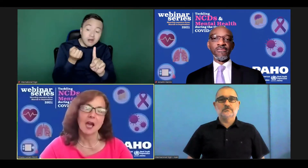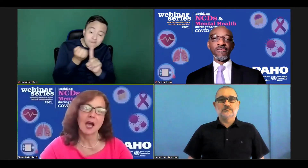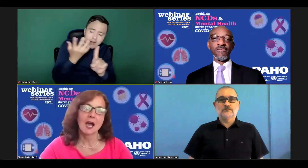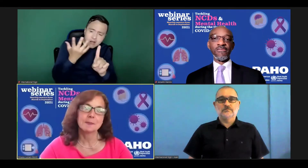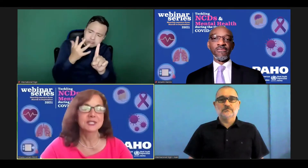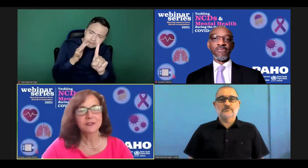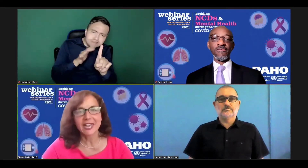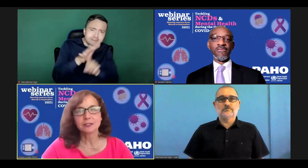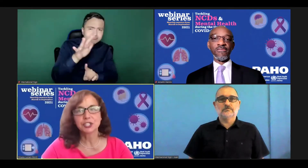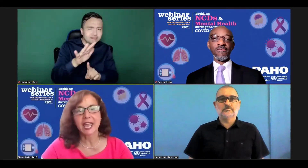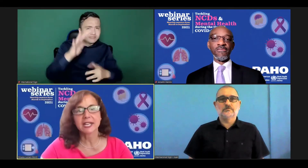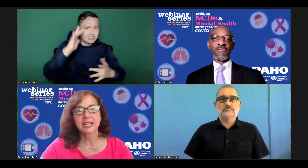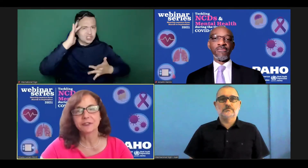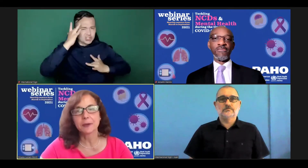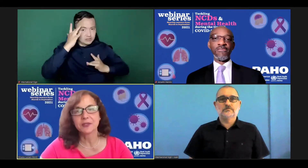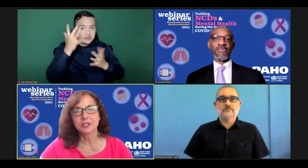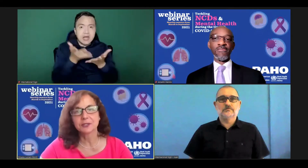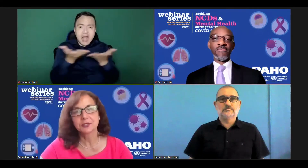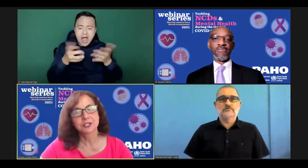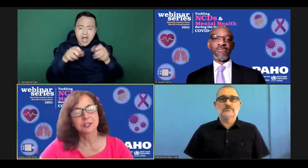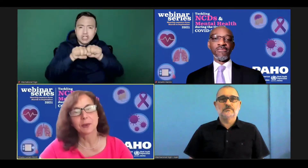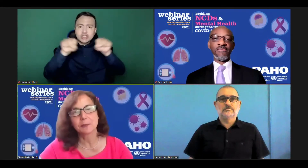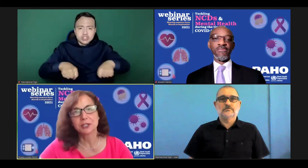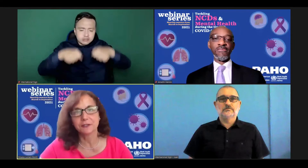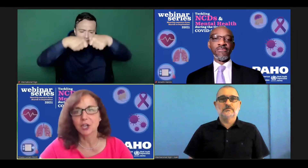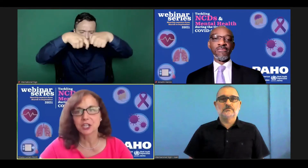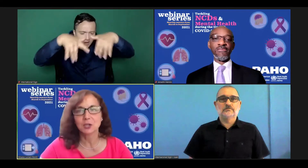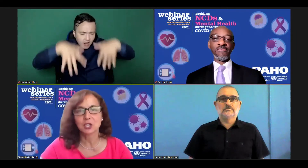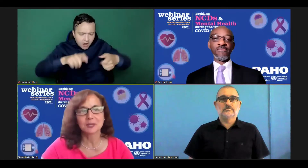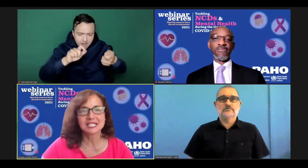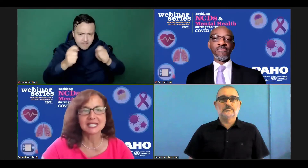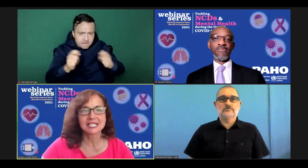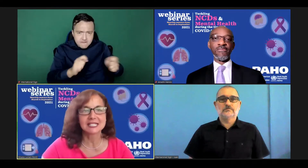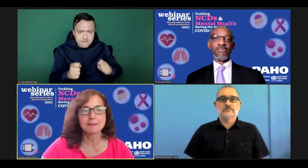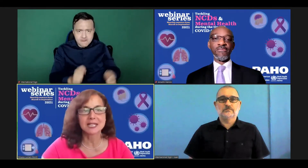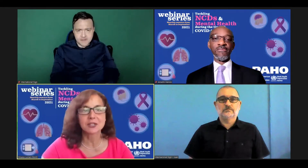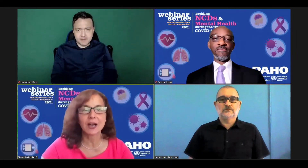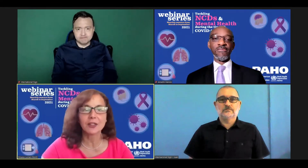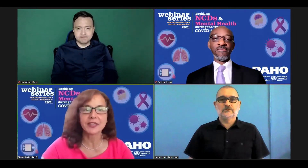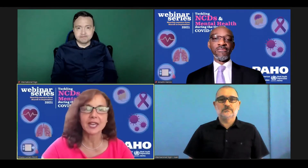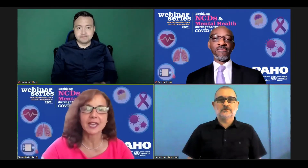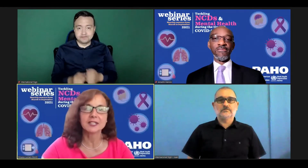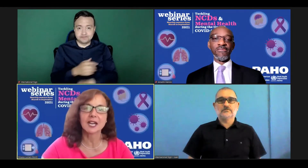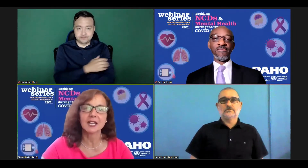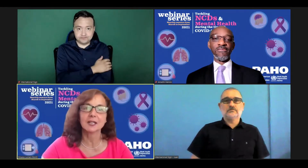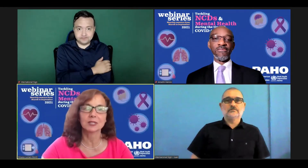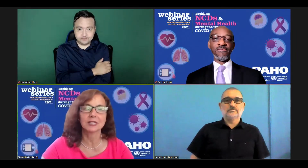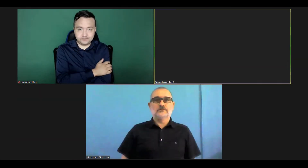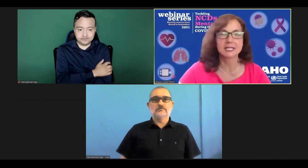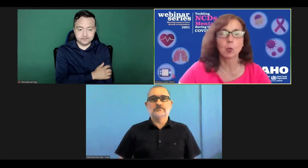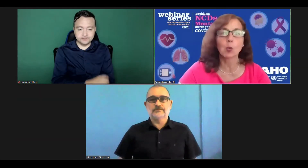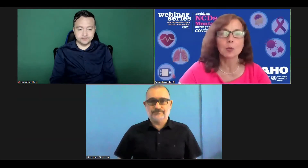I'm Silvia Luciani, from the Department of Non-communicable diseases and mental health, and I would like to give a warm